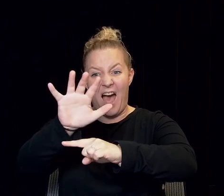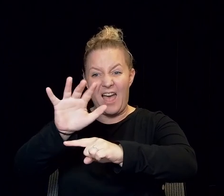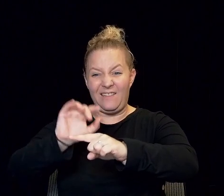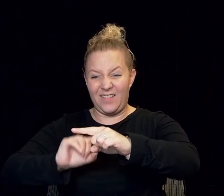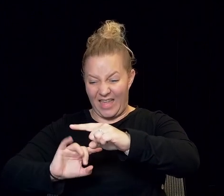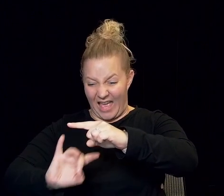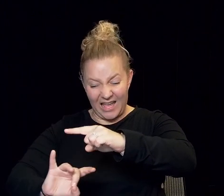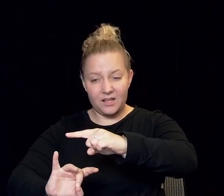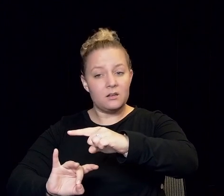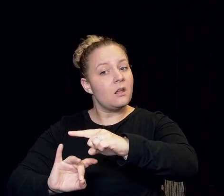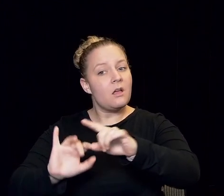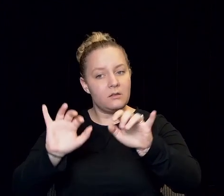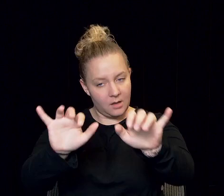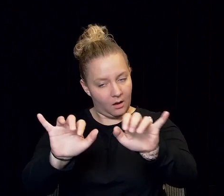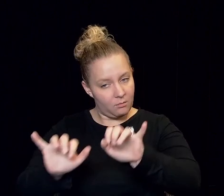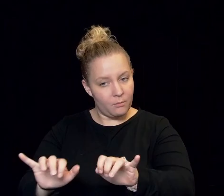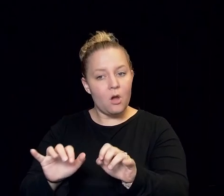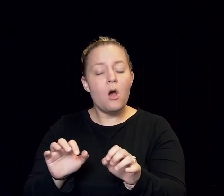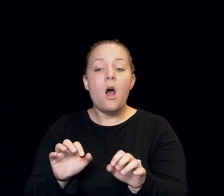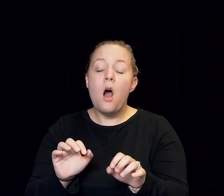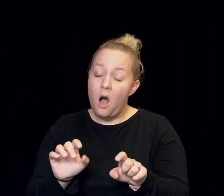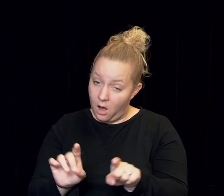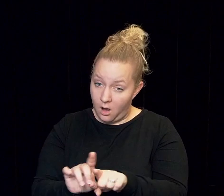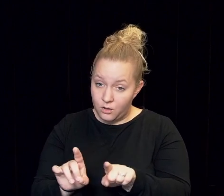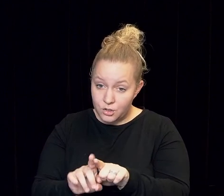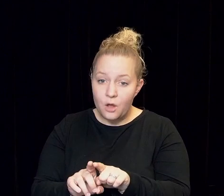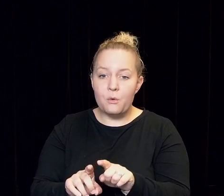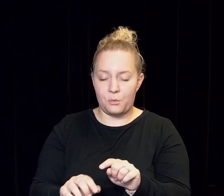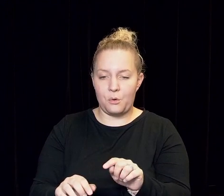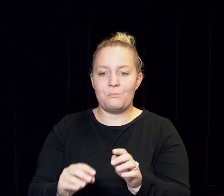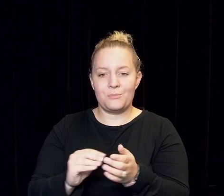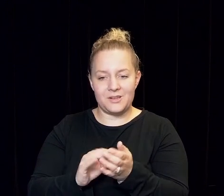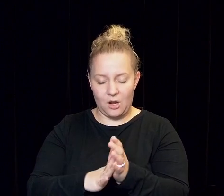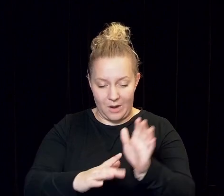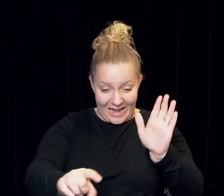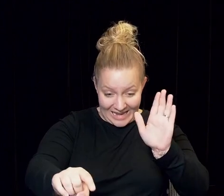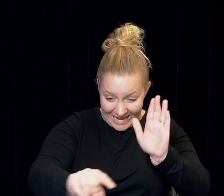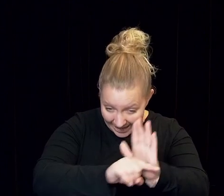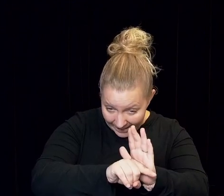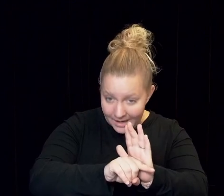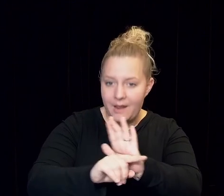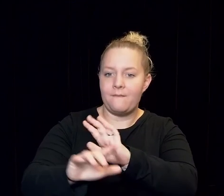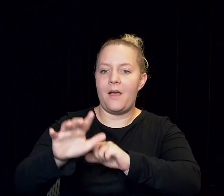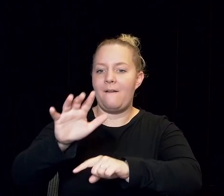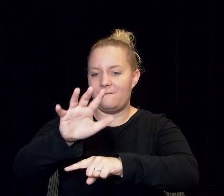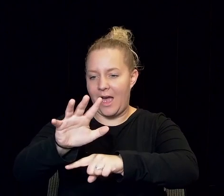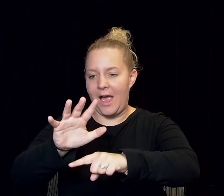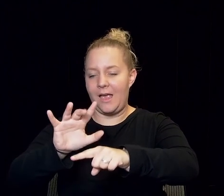negative. And then you could also even put -5/8 with that negative out front. All of those mean